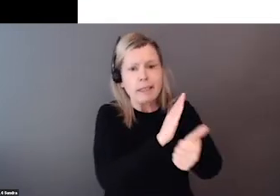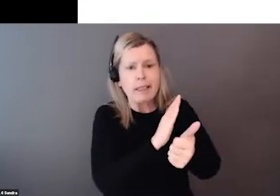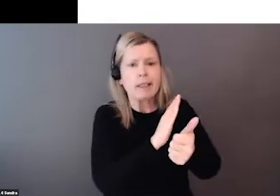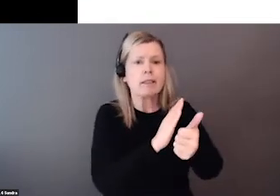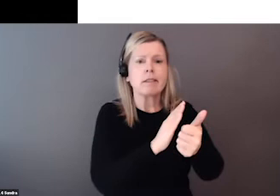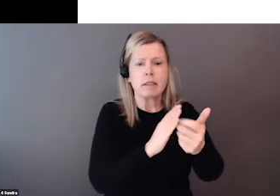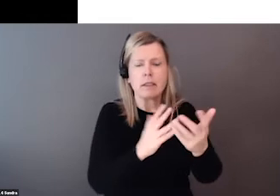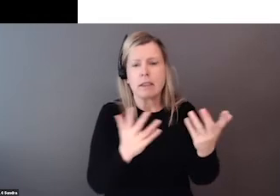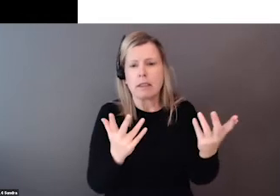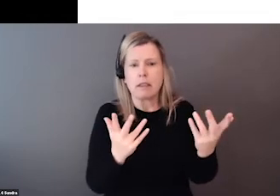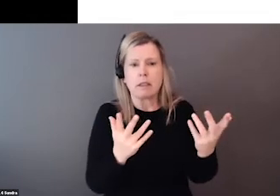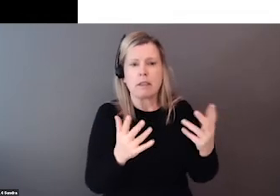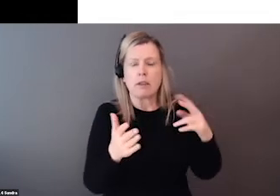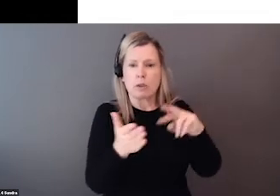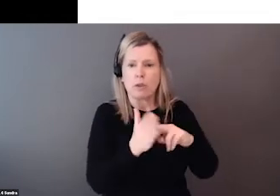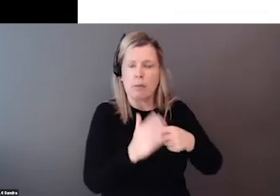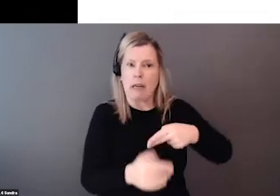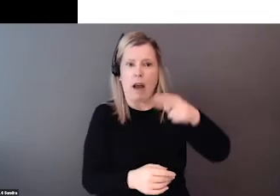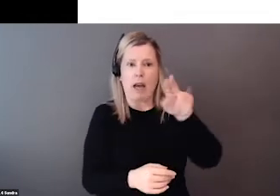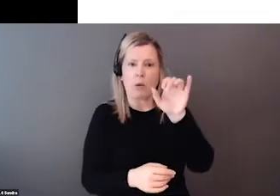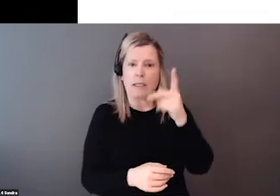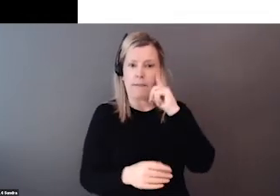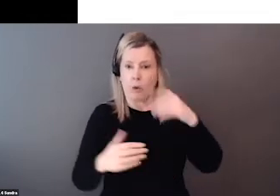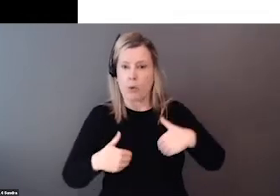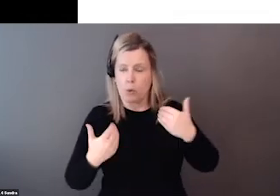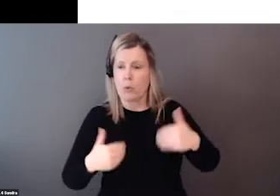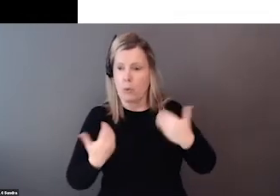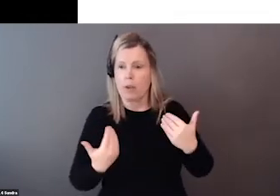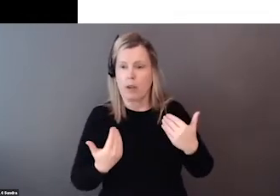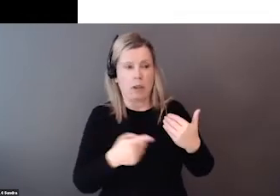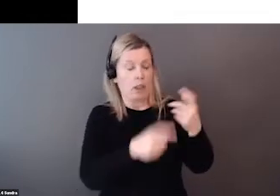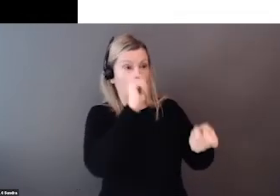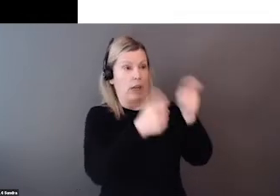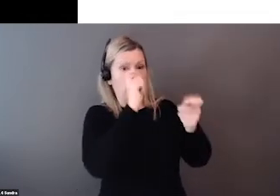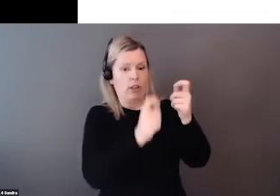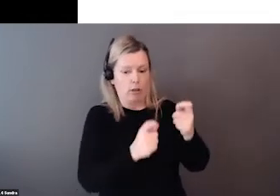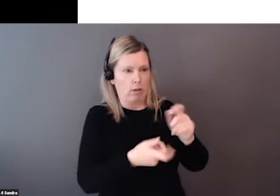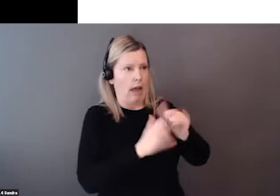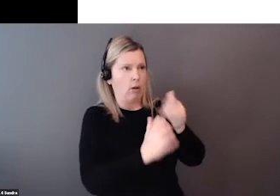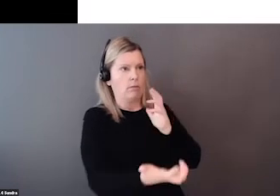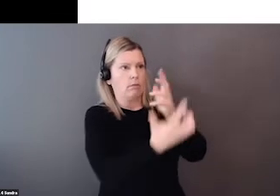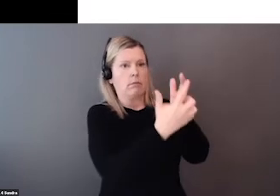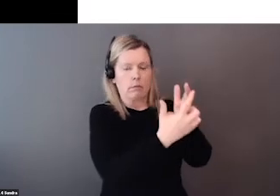by youth and young adults. So, clearly there's some important implications for young people with disabilities,